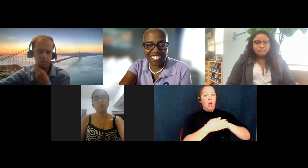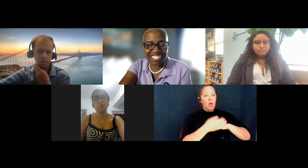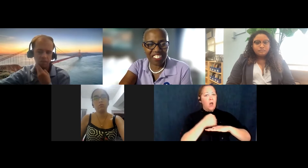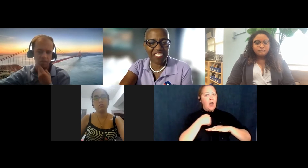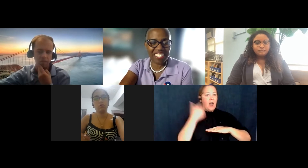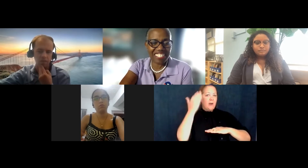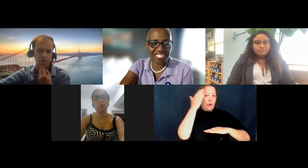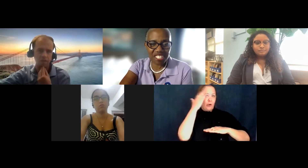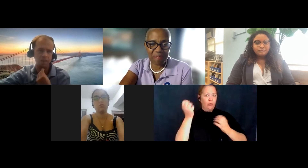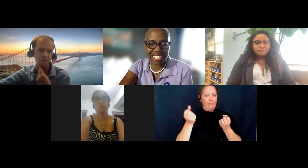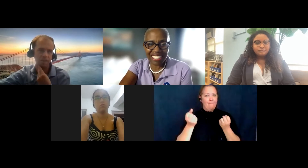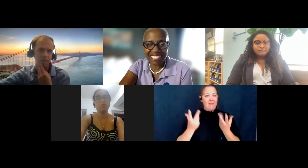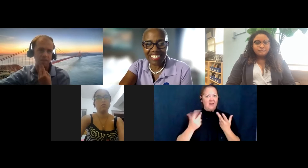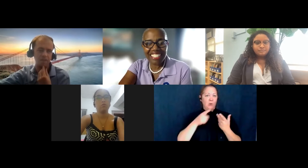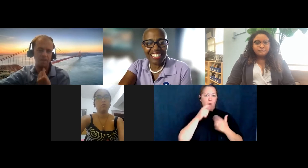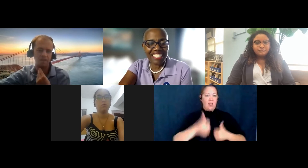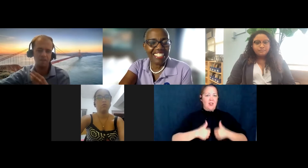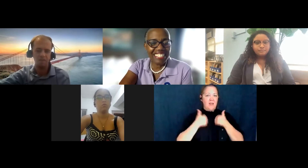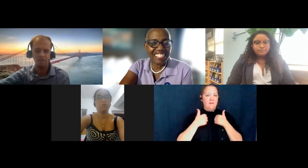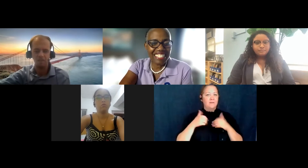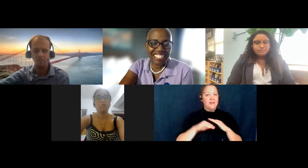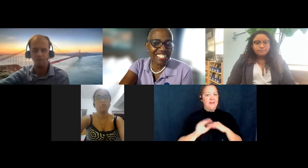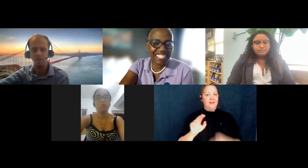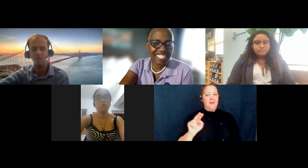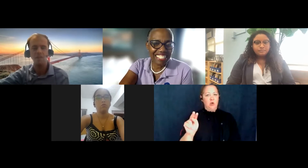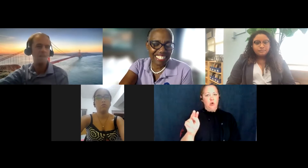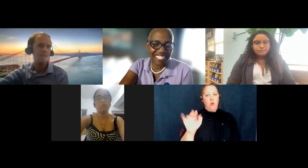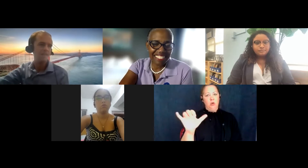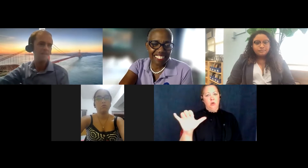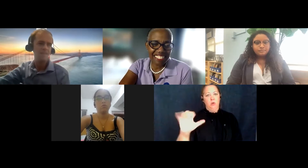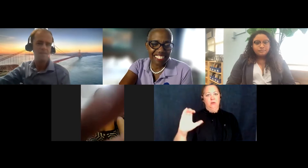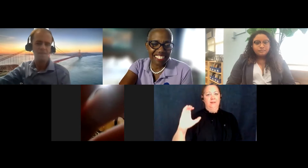so I wanted to go to Jamaica. >> JUSTIN HARFORD: